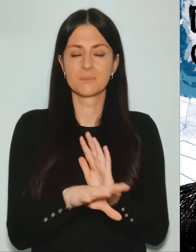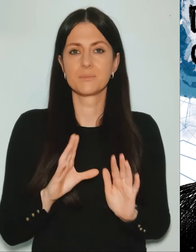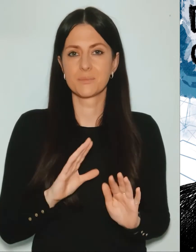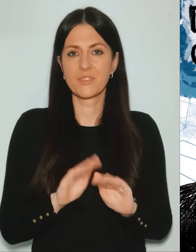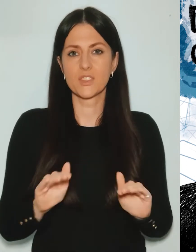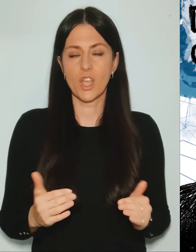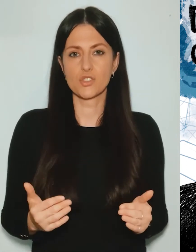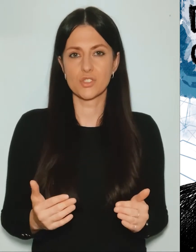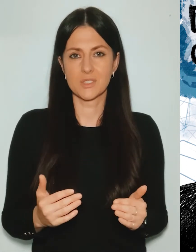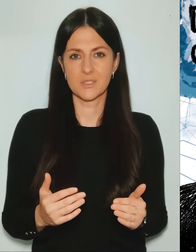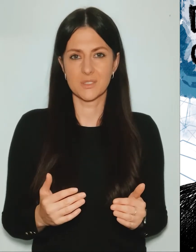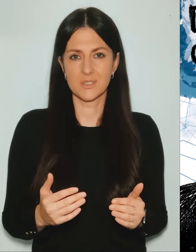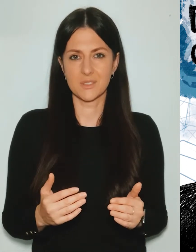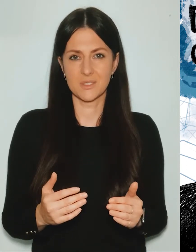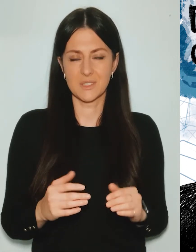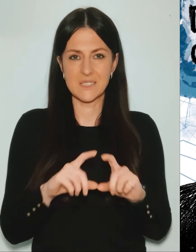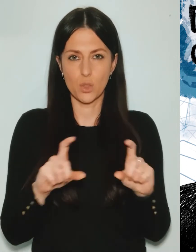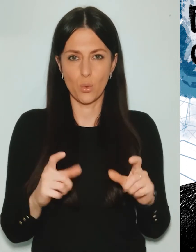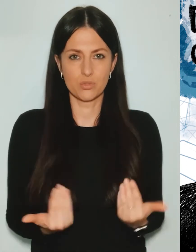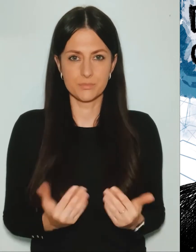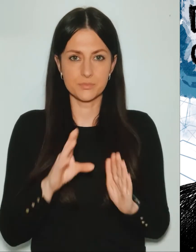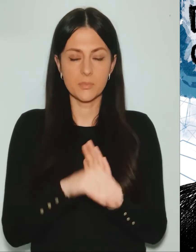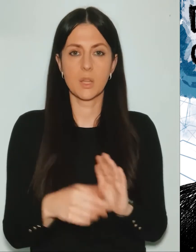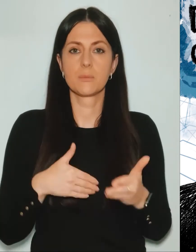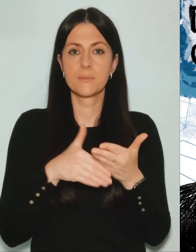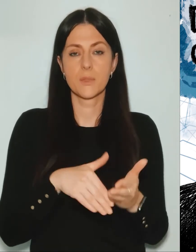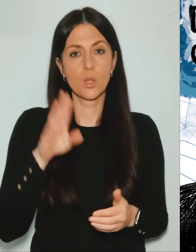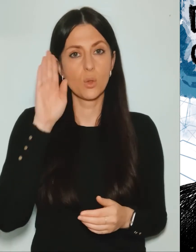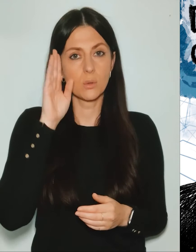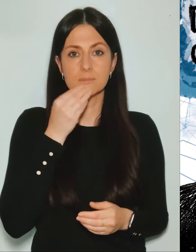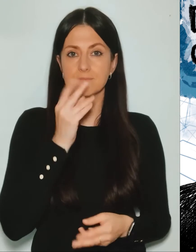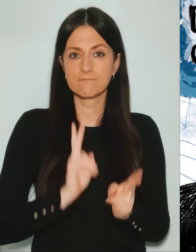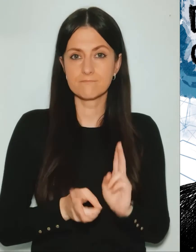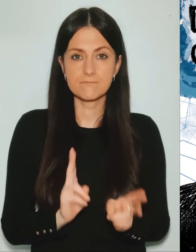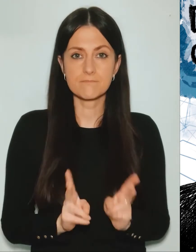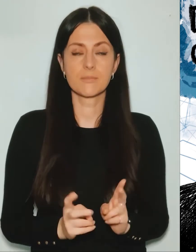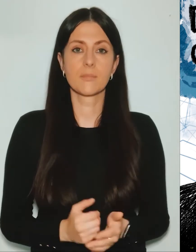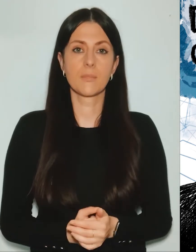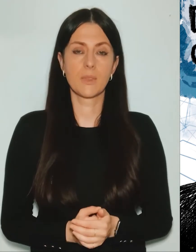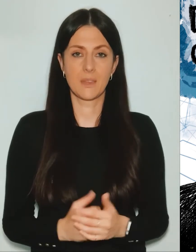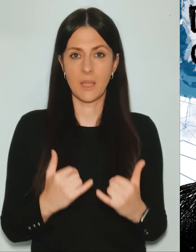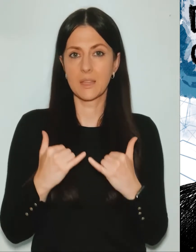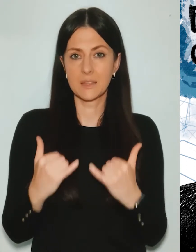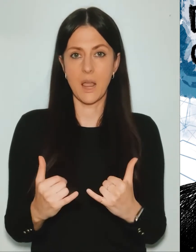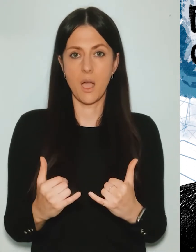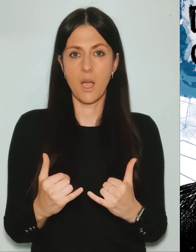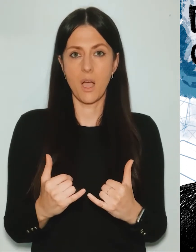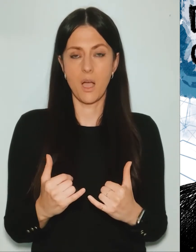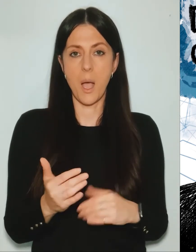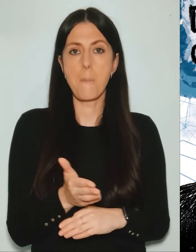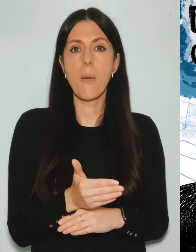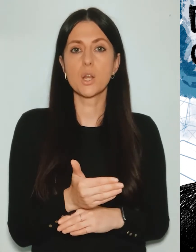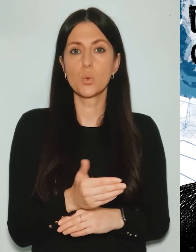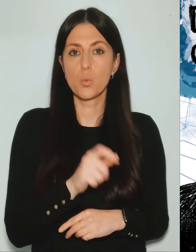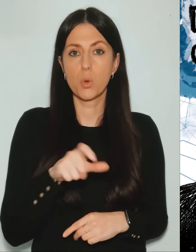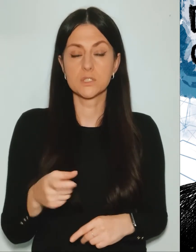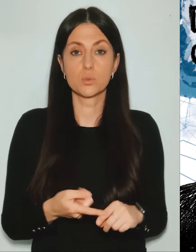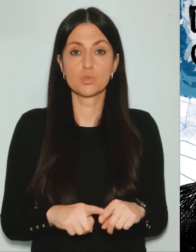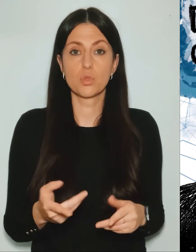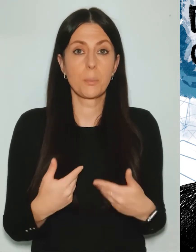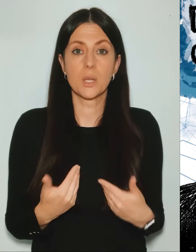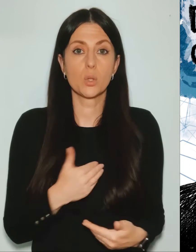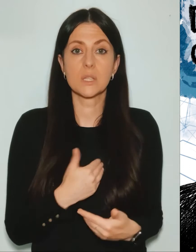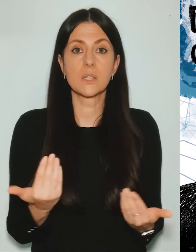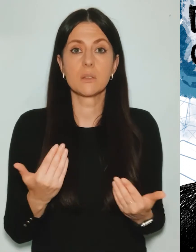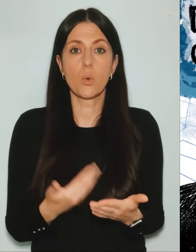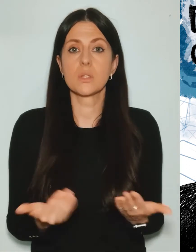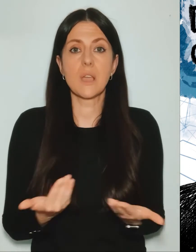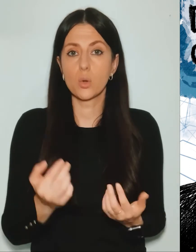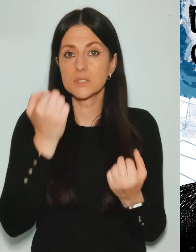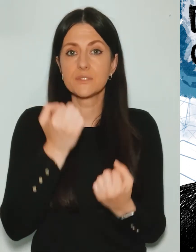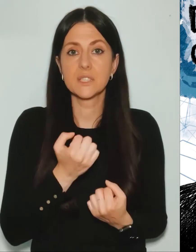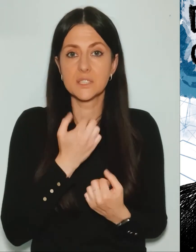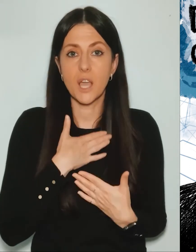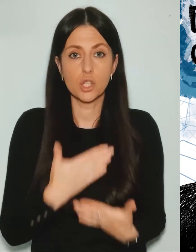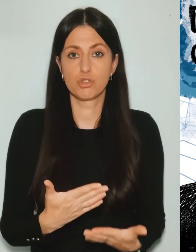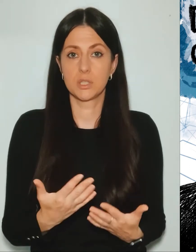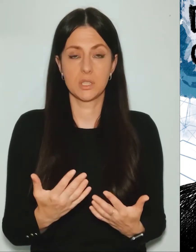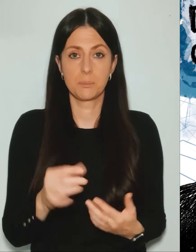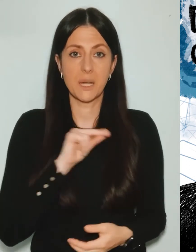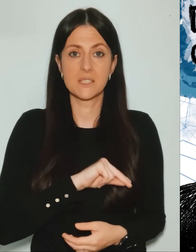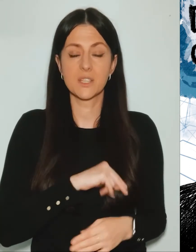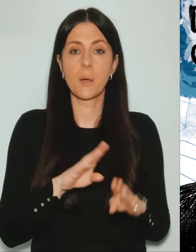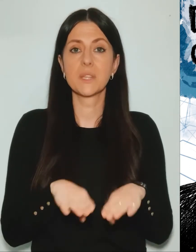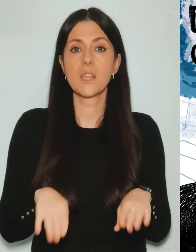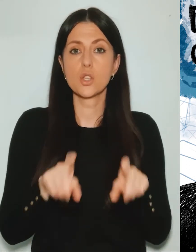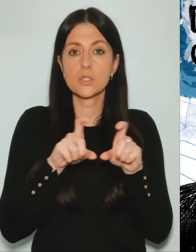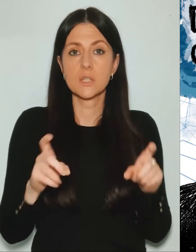We helped the boys to prepare food for the Mariupol residents, because we wanted to at least somehow thank the kindergarten workers for how warmly they met us.